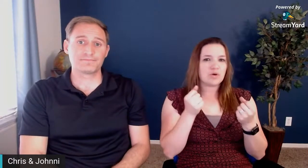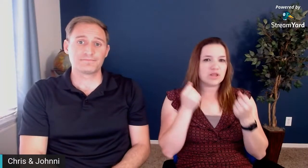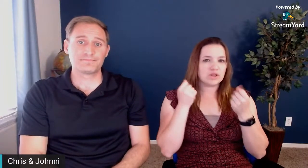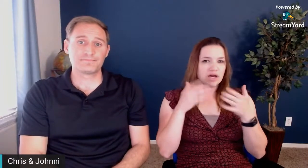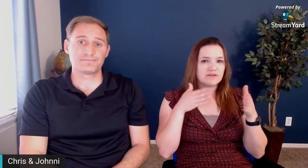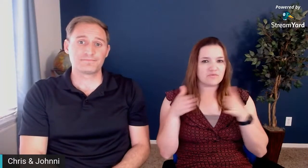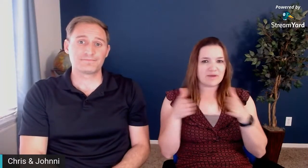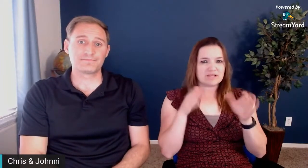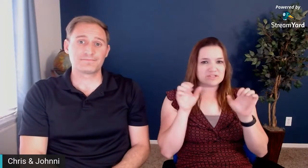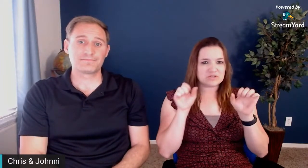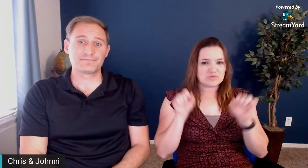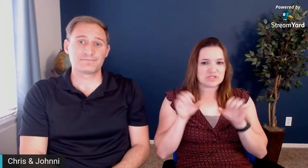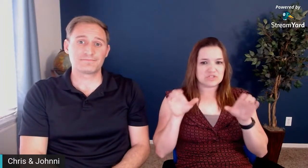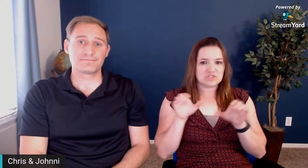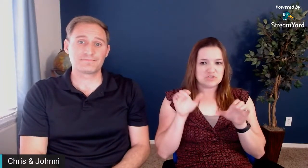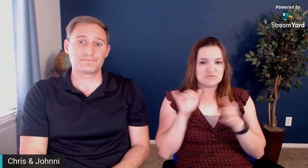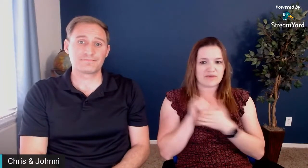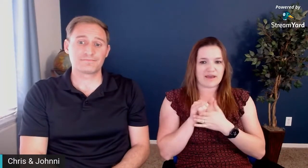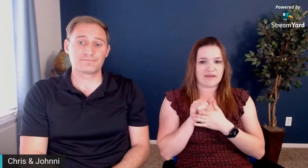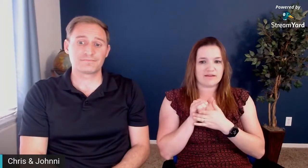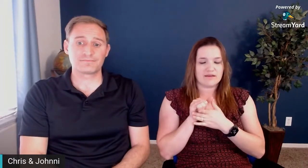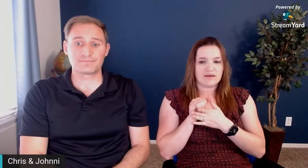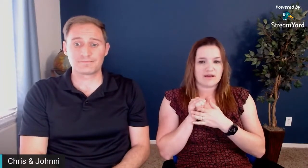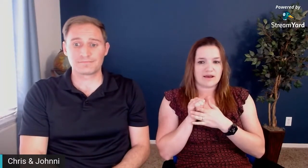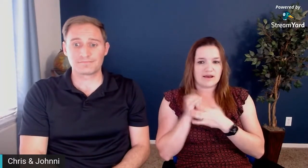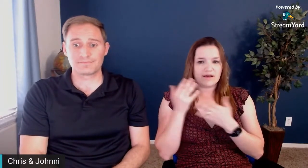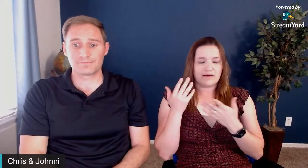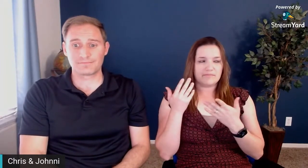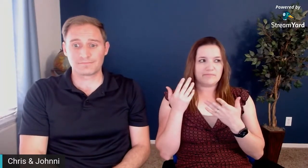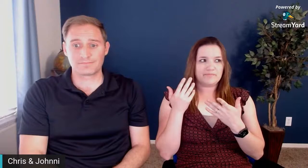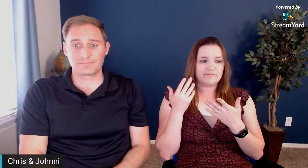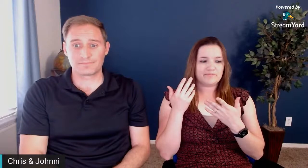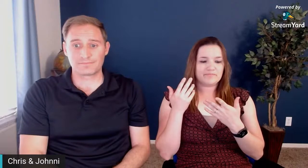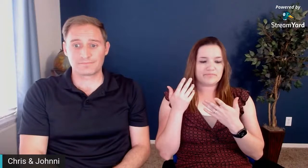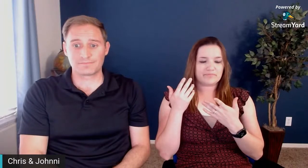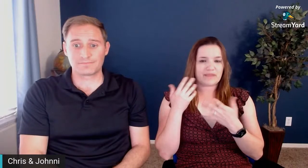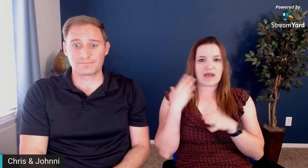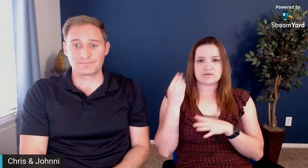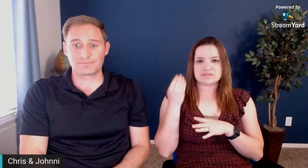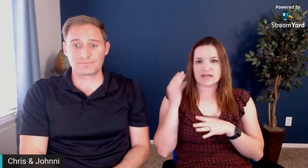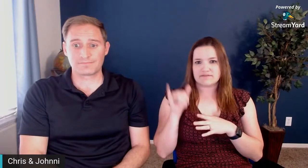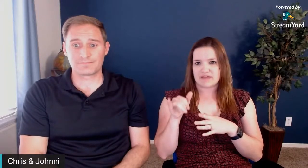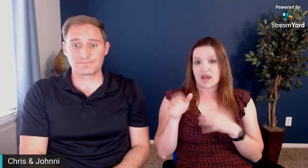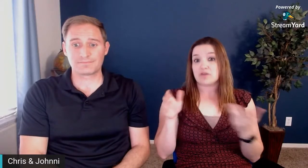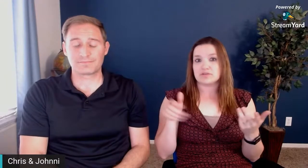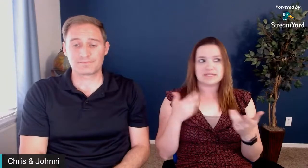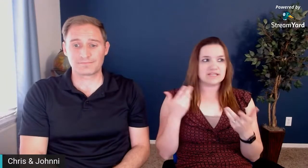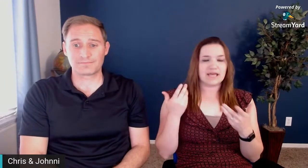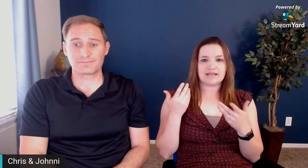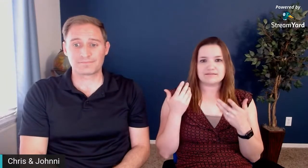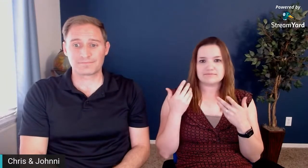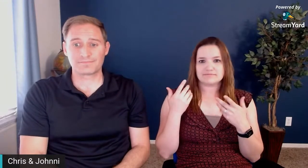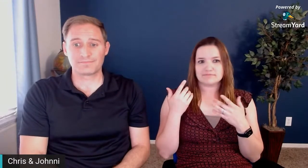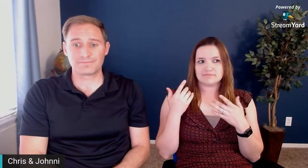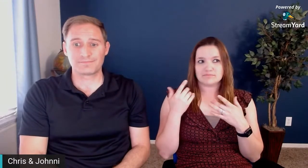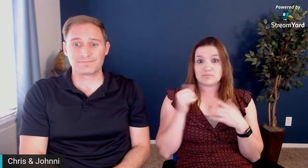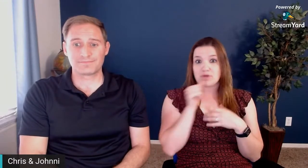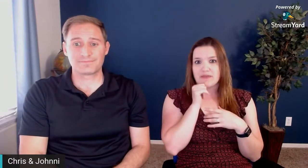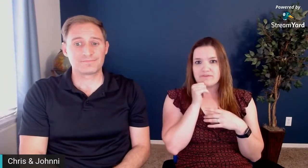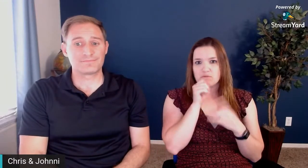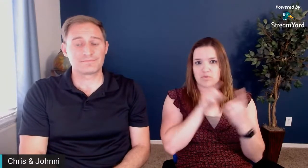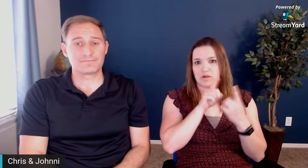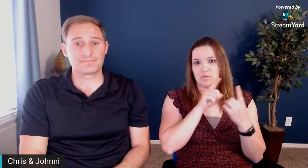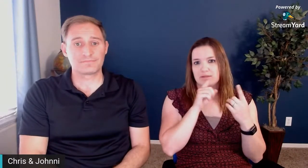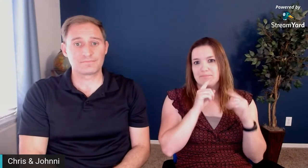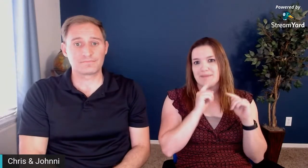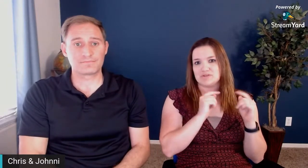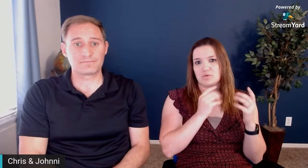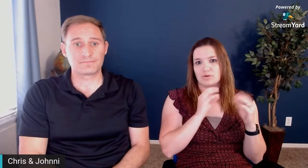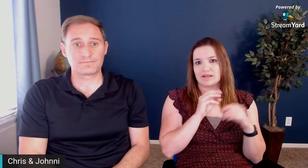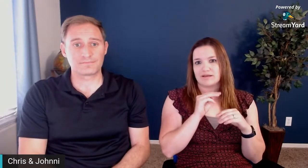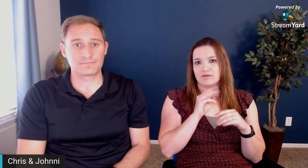a lot of ways that you can do that um outside of that other than like private one-on-one mentoring